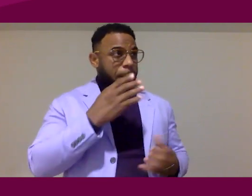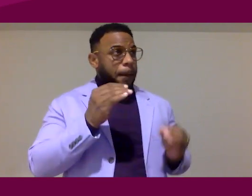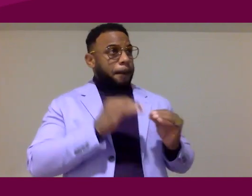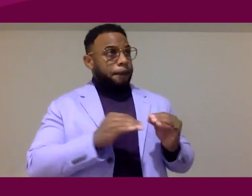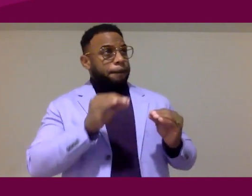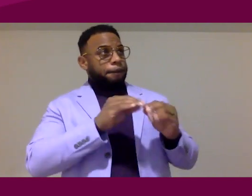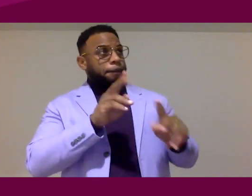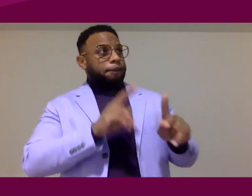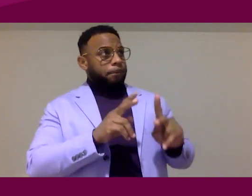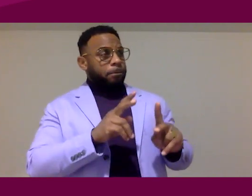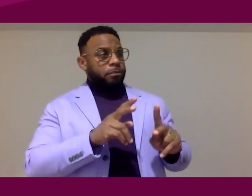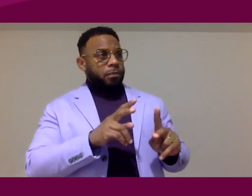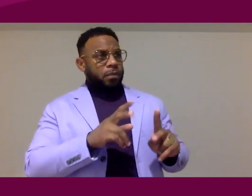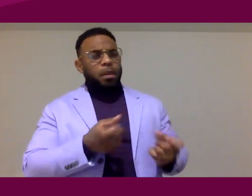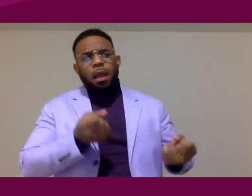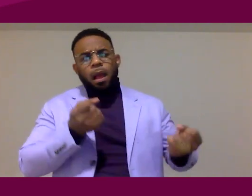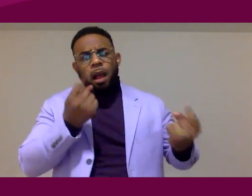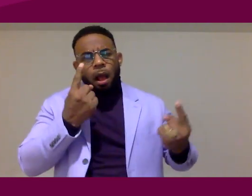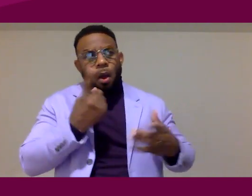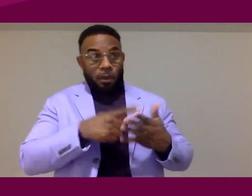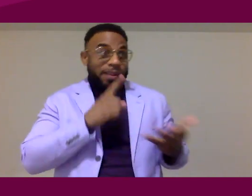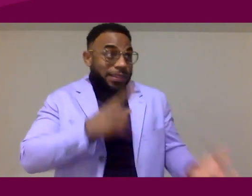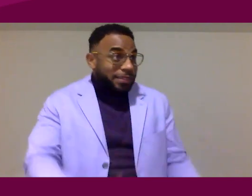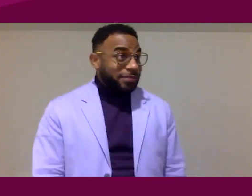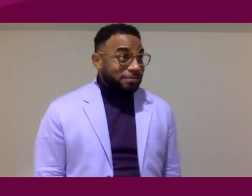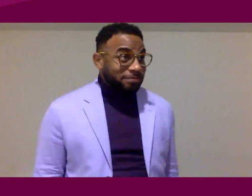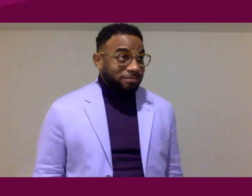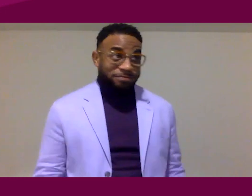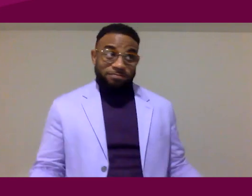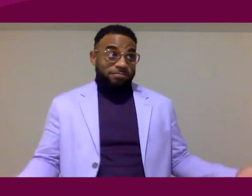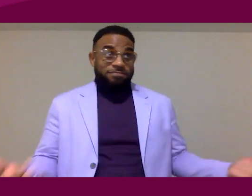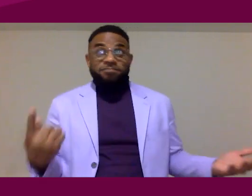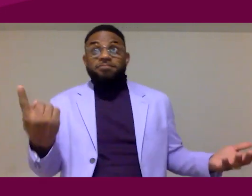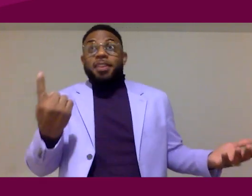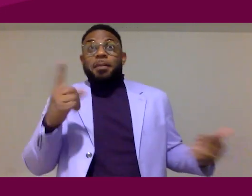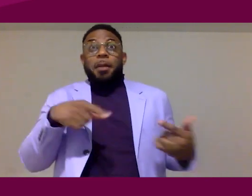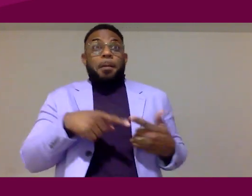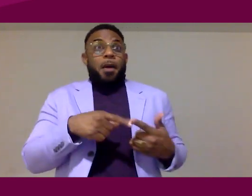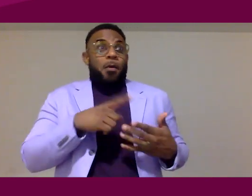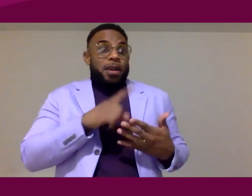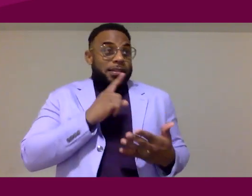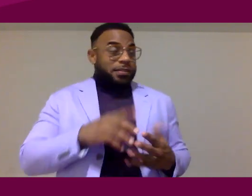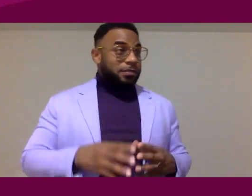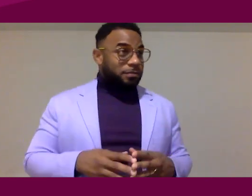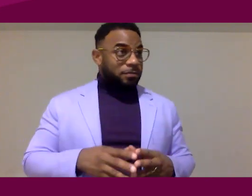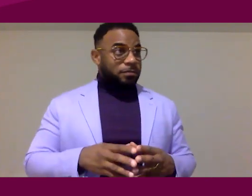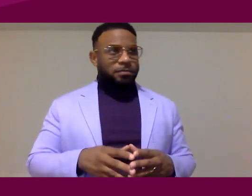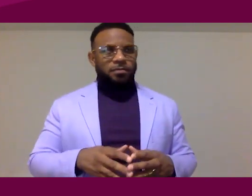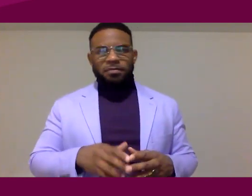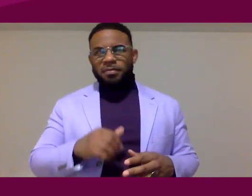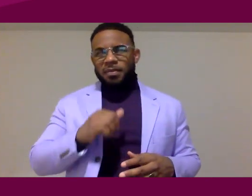more people understand what it is, something about what it is. It's not unfamiliar.